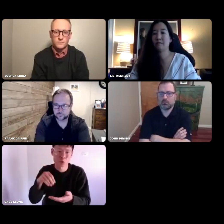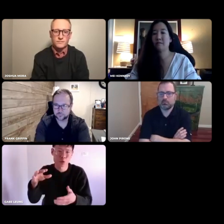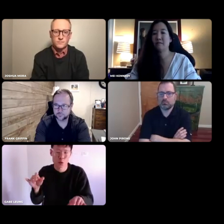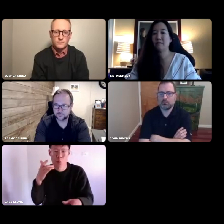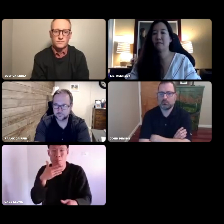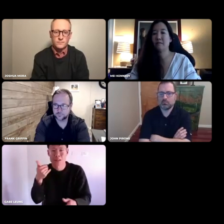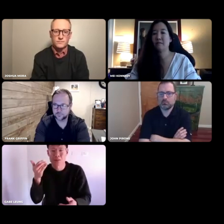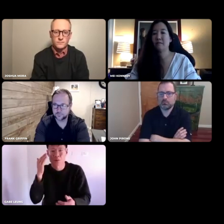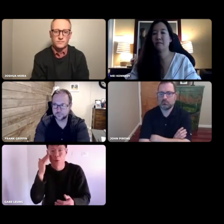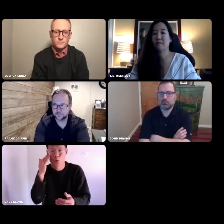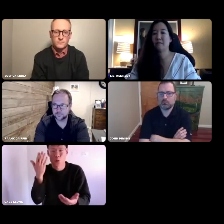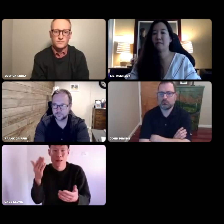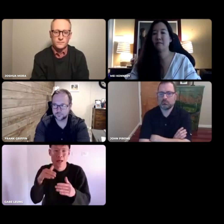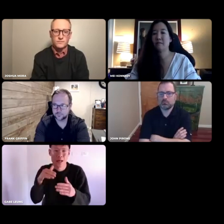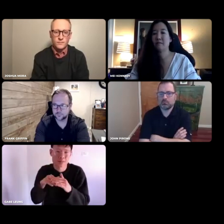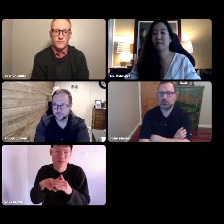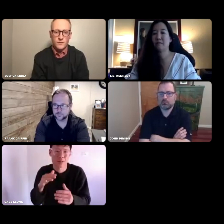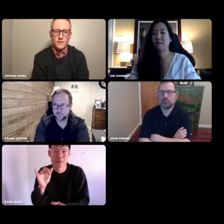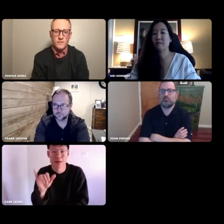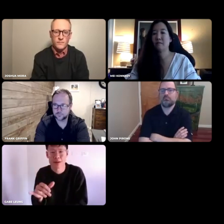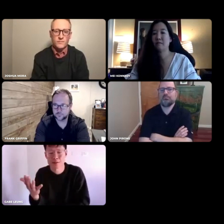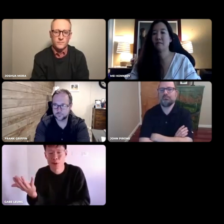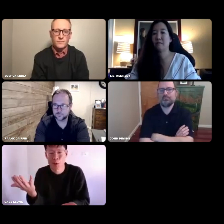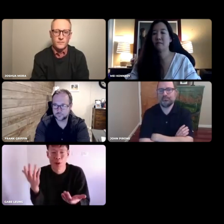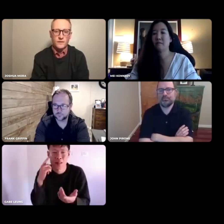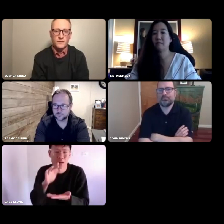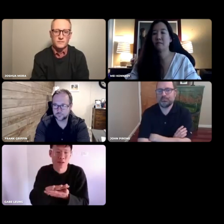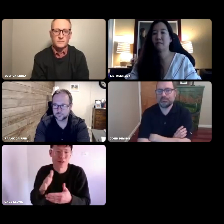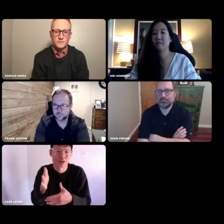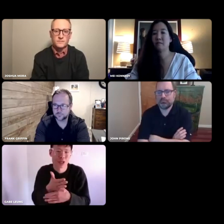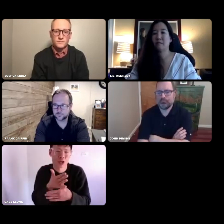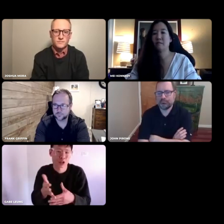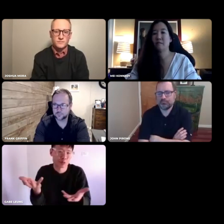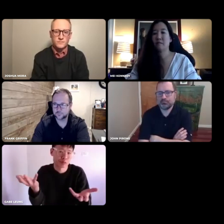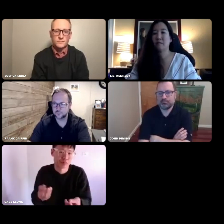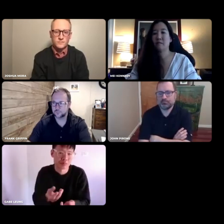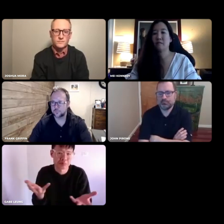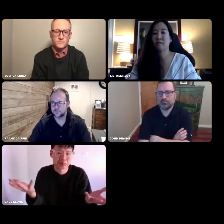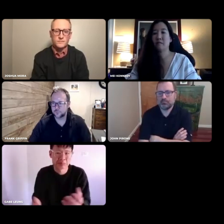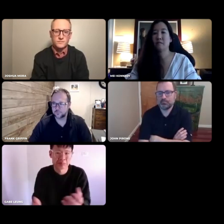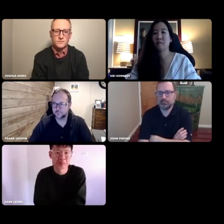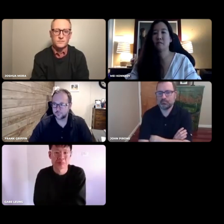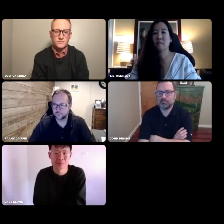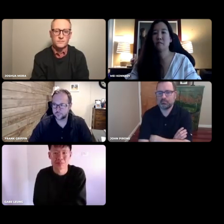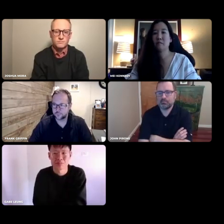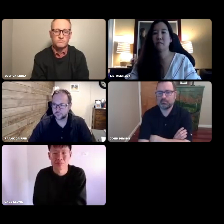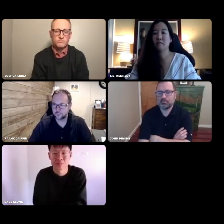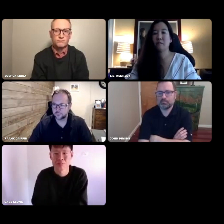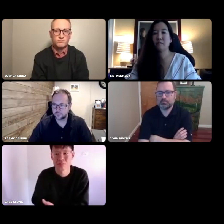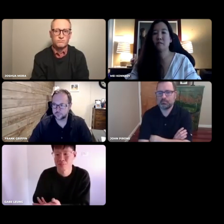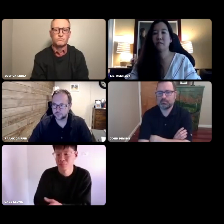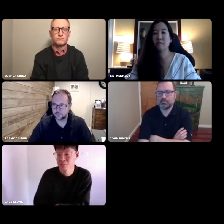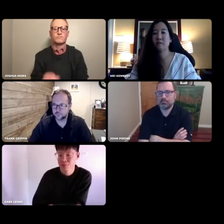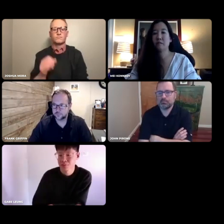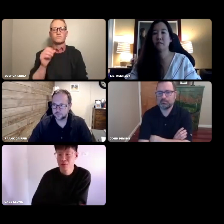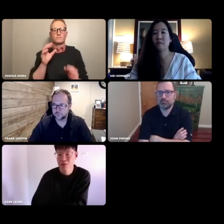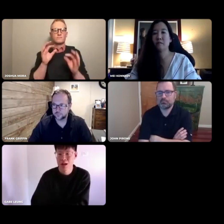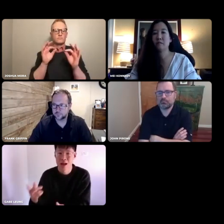A deaf institution knows how to provide that best at the school, but now we have to put